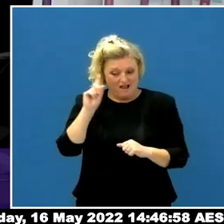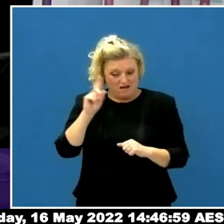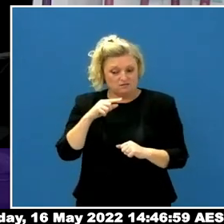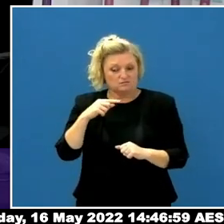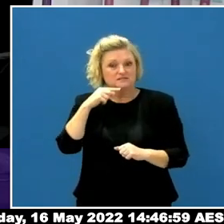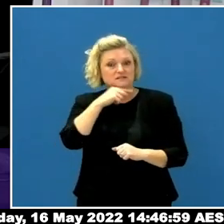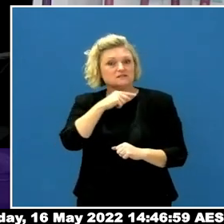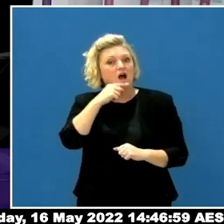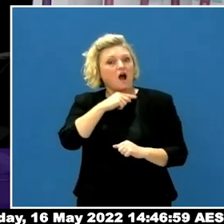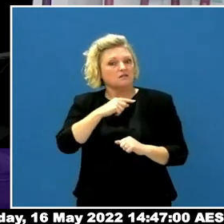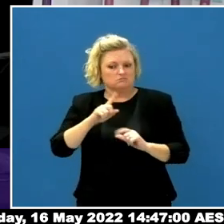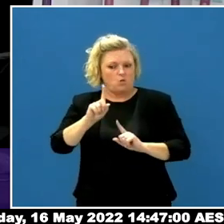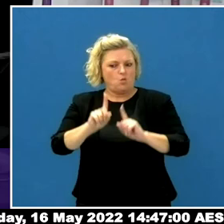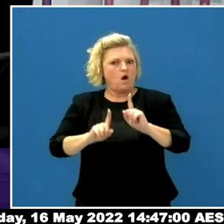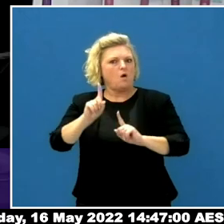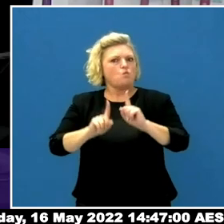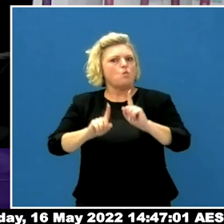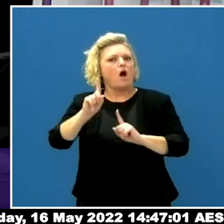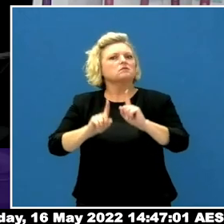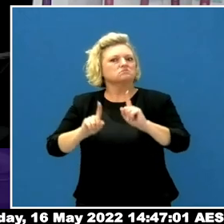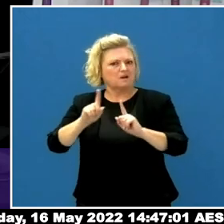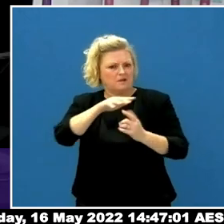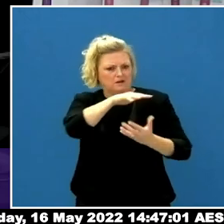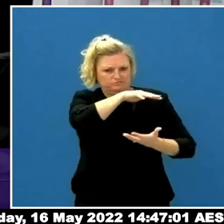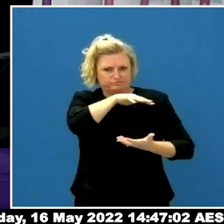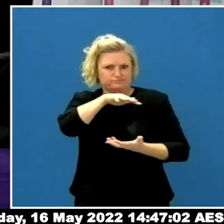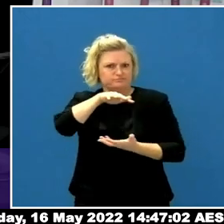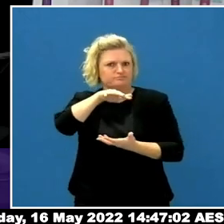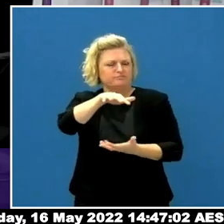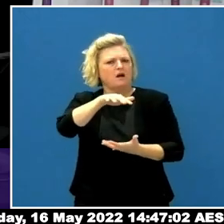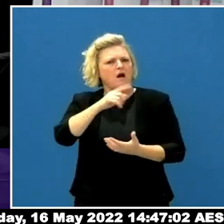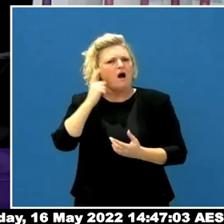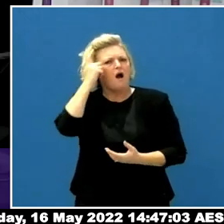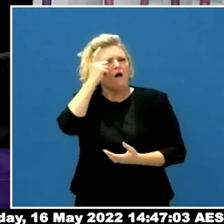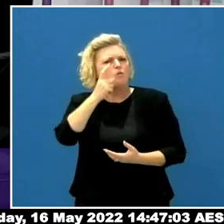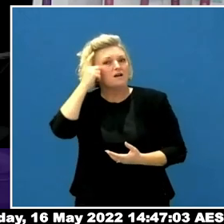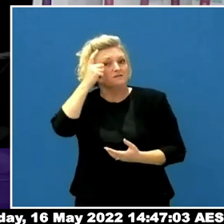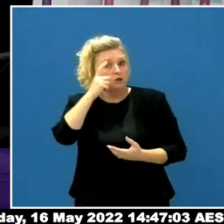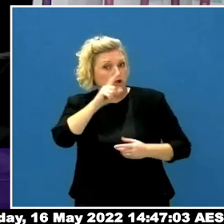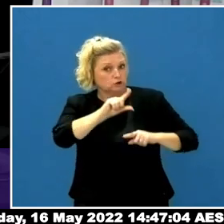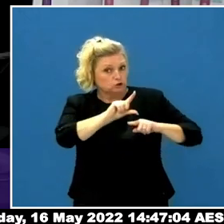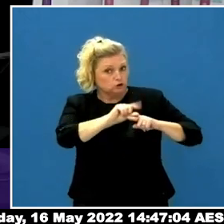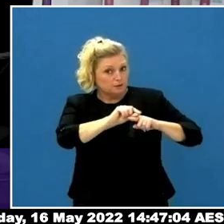was for his last year at Afford? No. It's exactly the same.